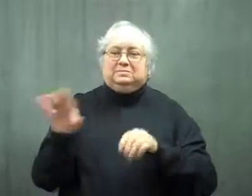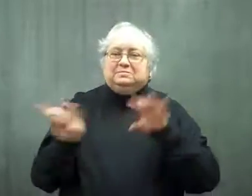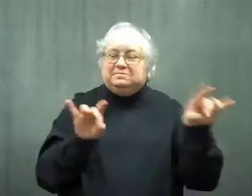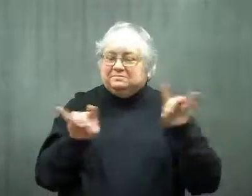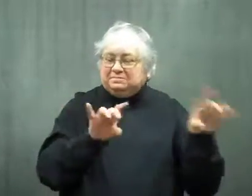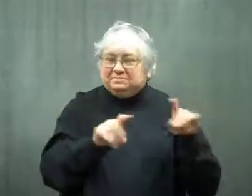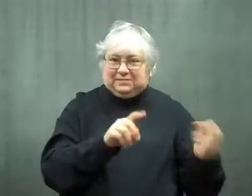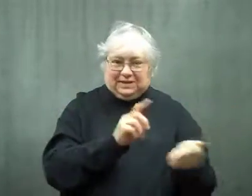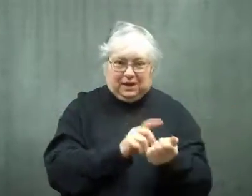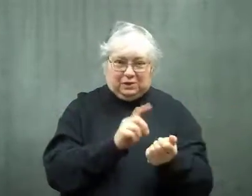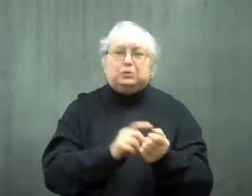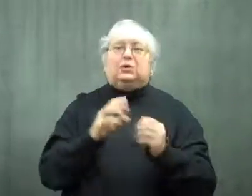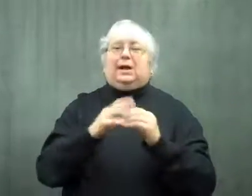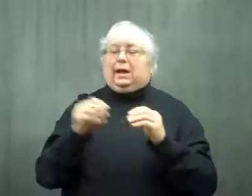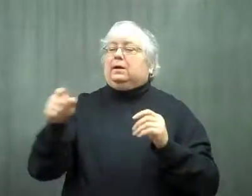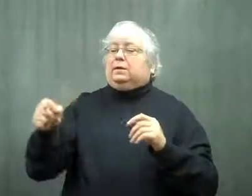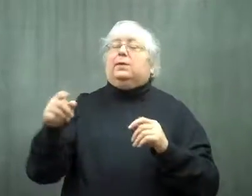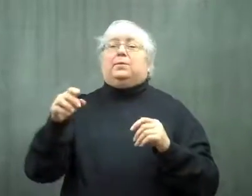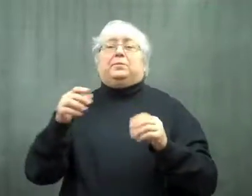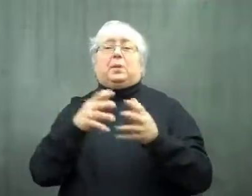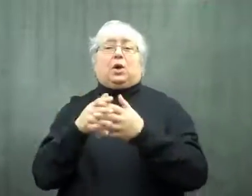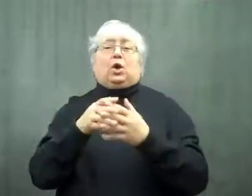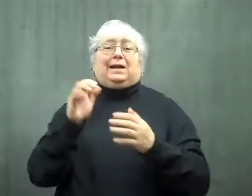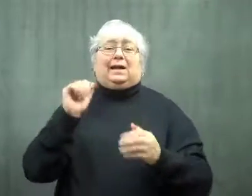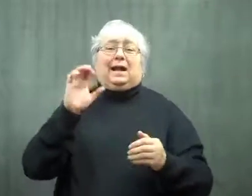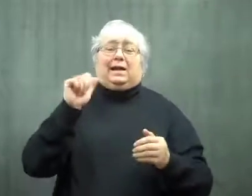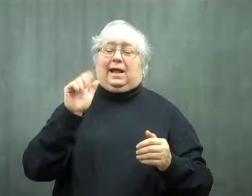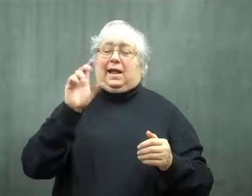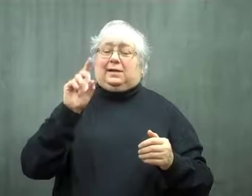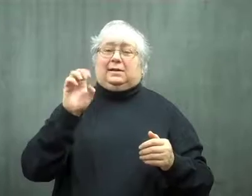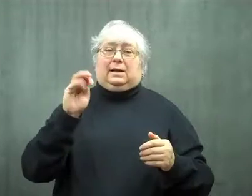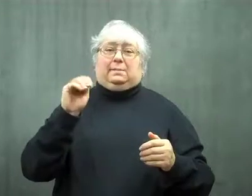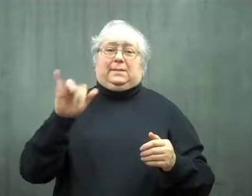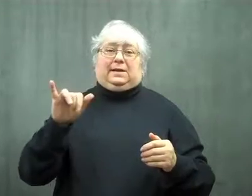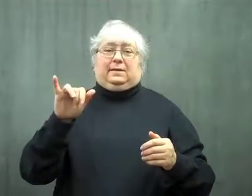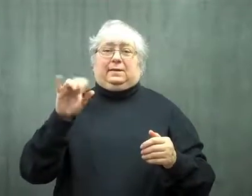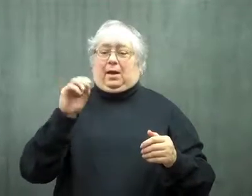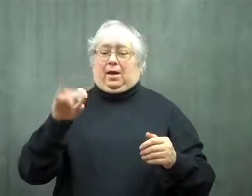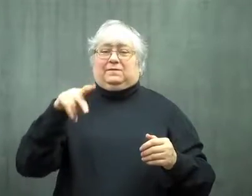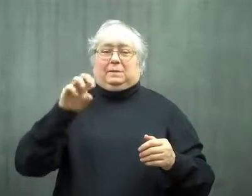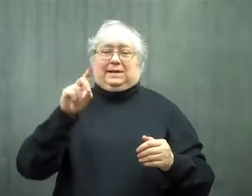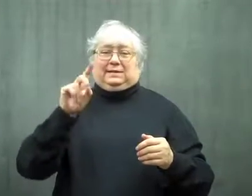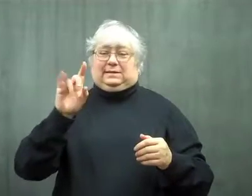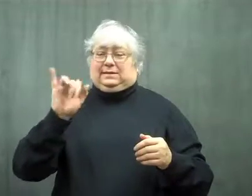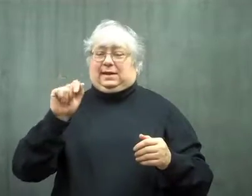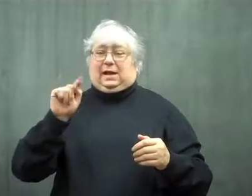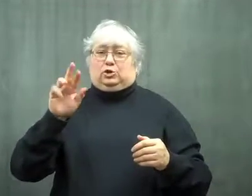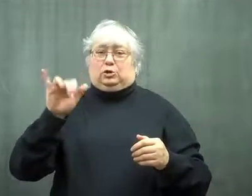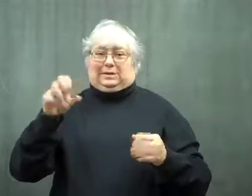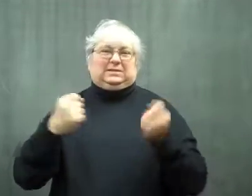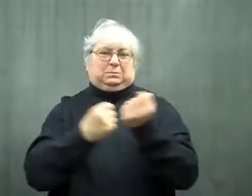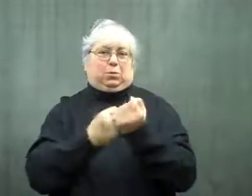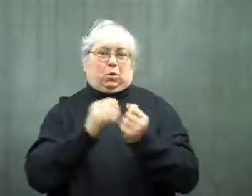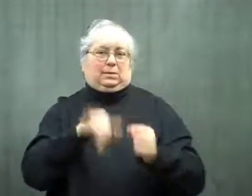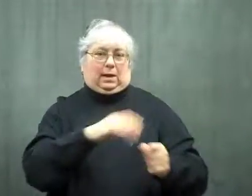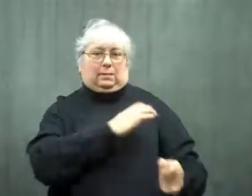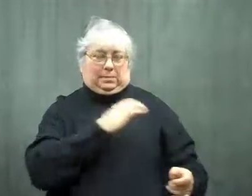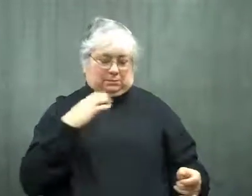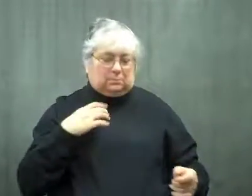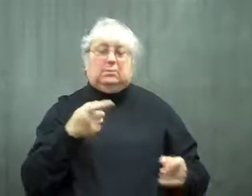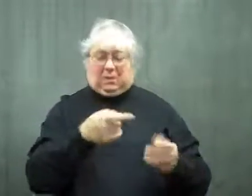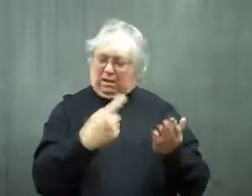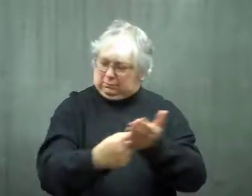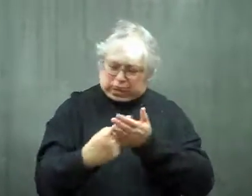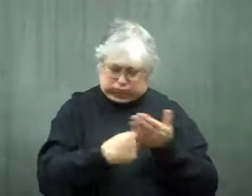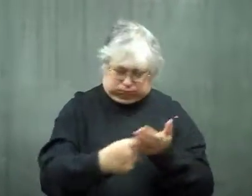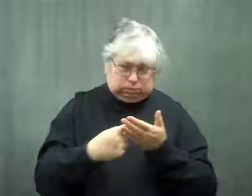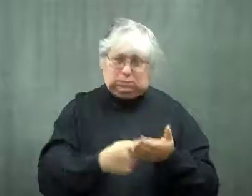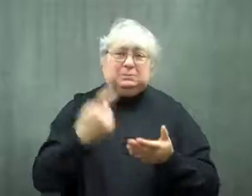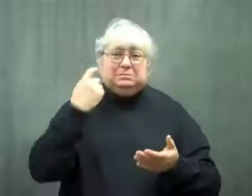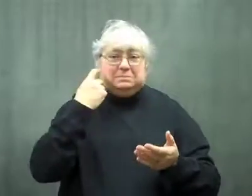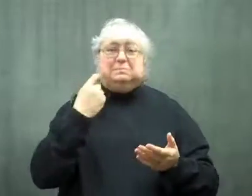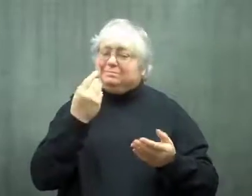It has selected doctors, and the American Academy of Pediatrics supports it.